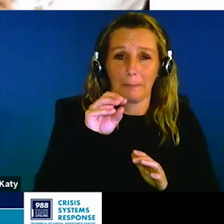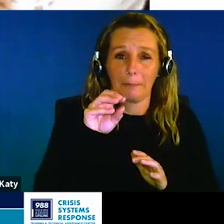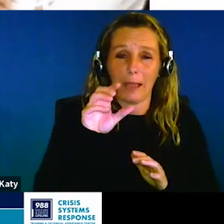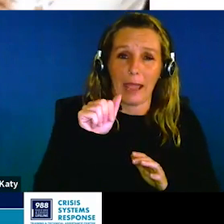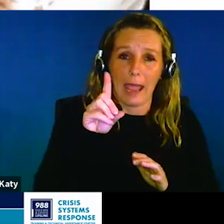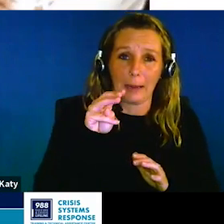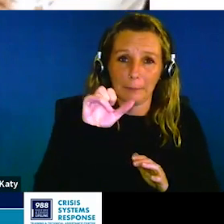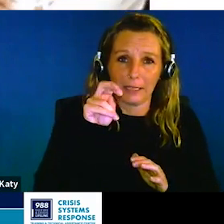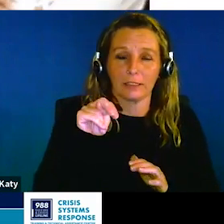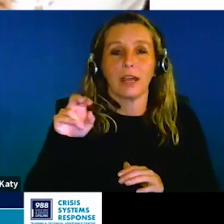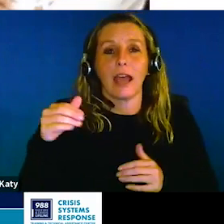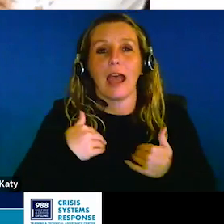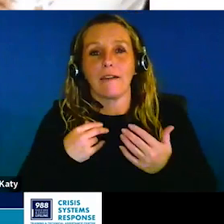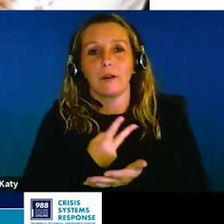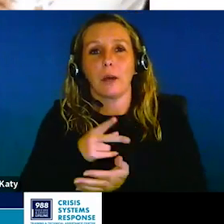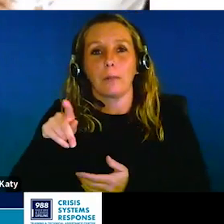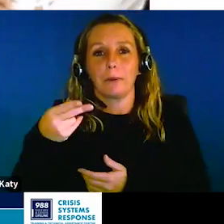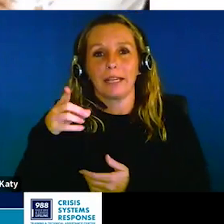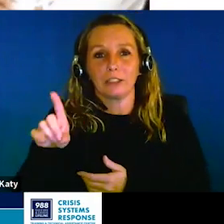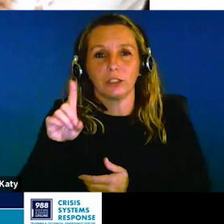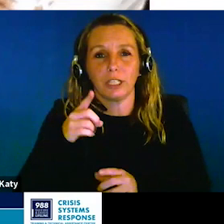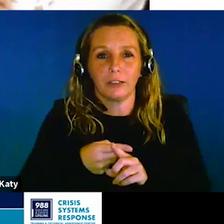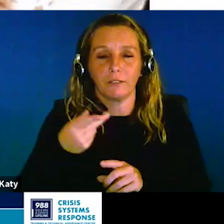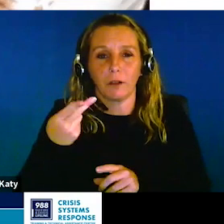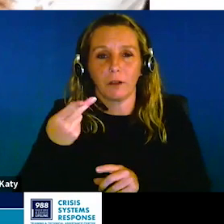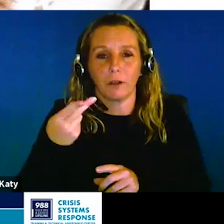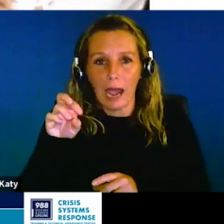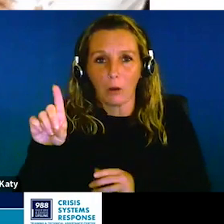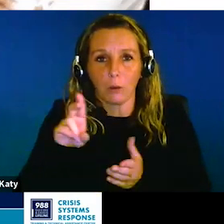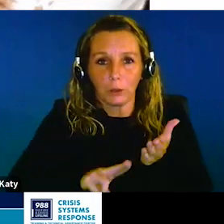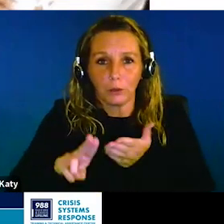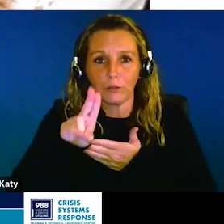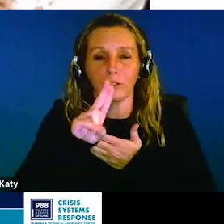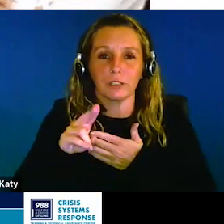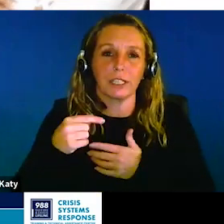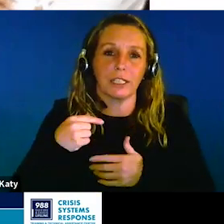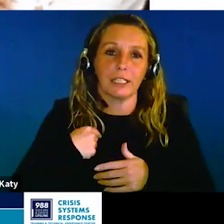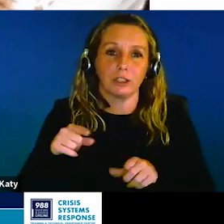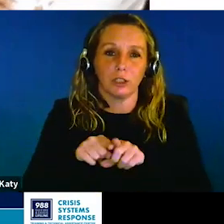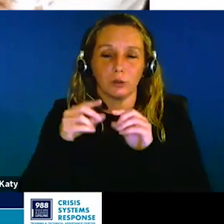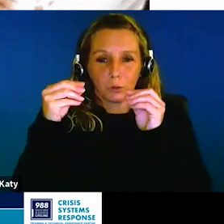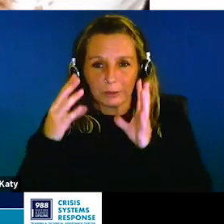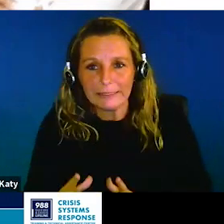from Howard University, is a licensed clinical social worker and adjunct professor and an absolute pleasure to work with.